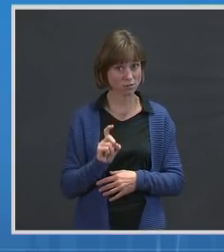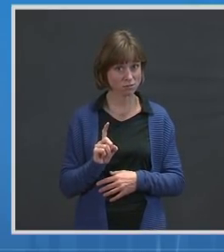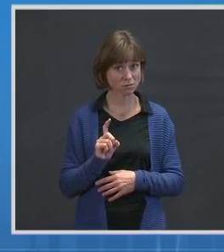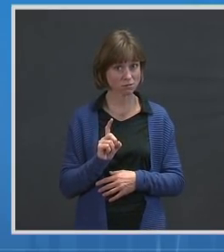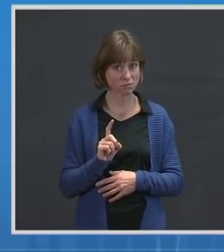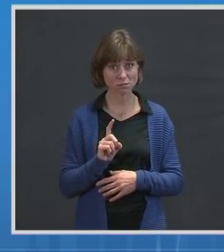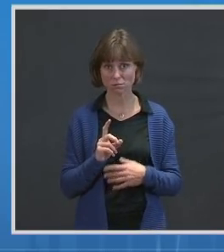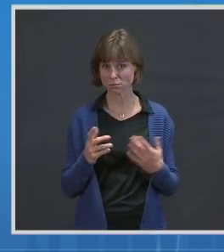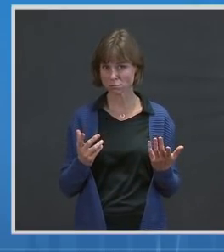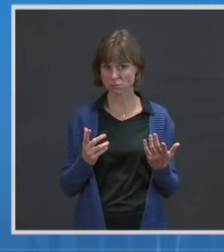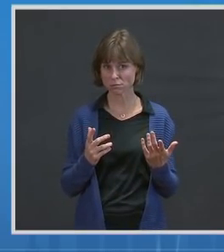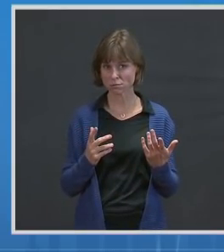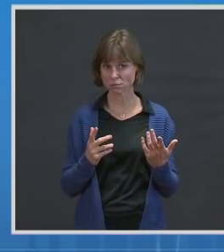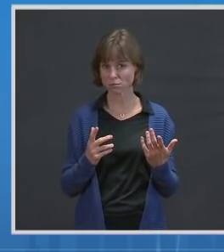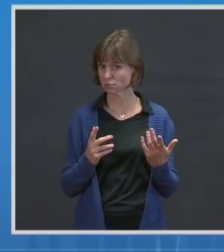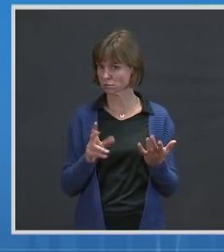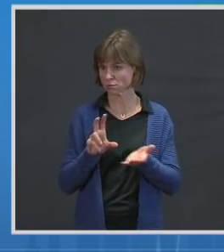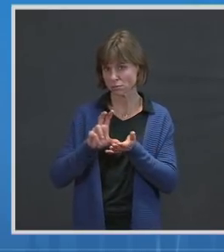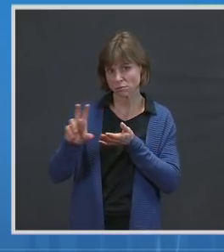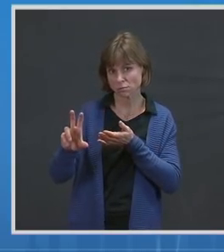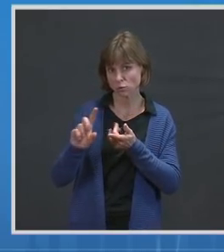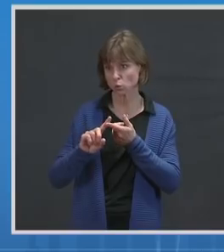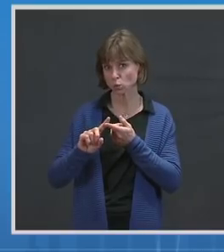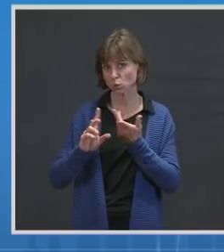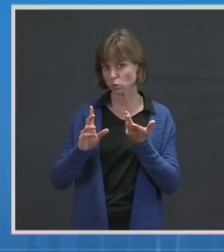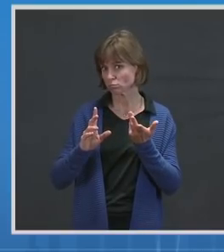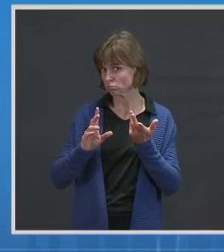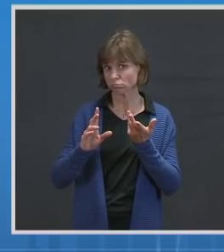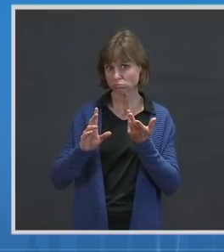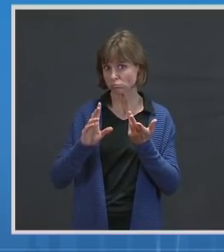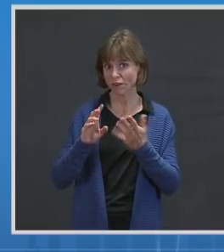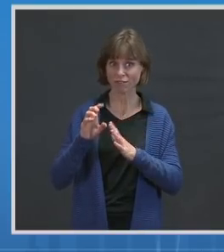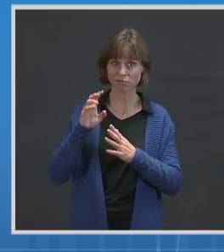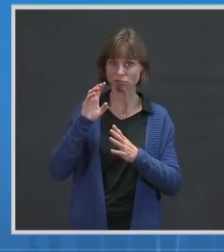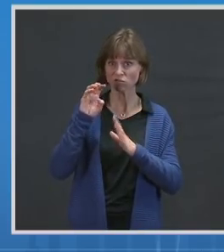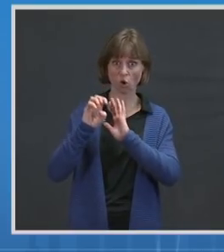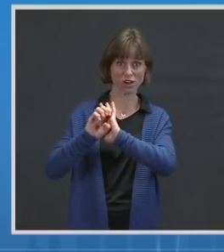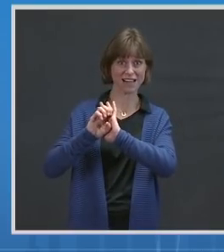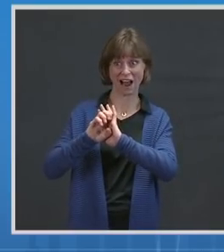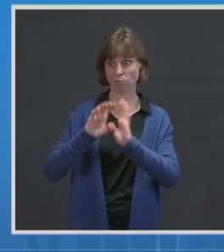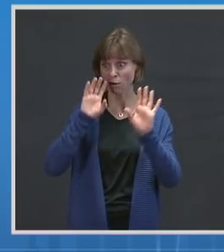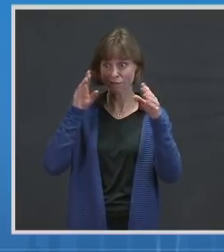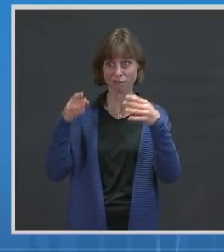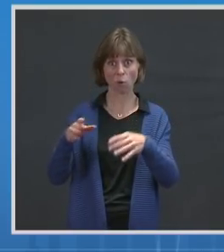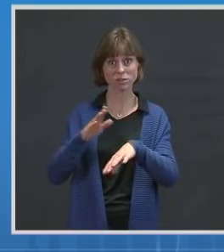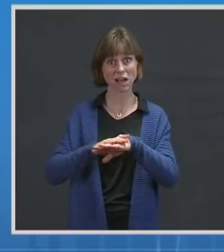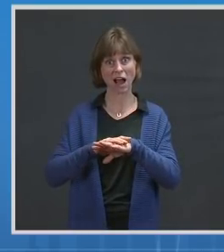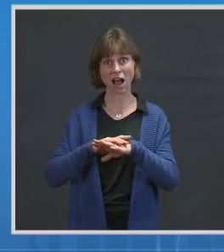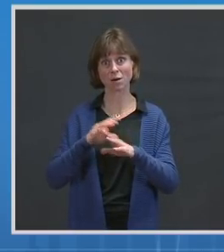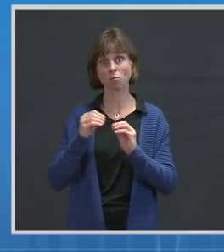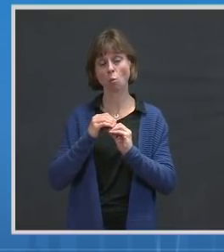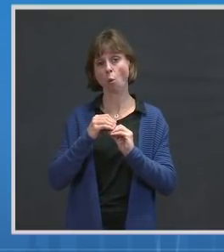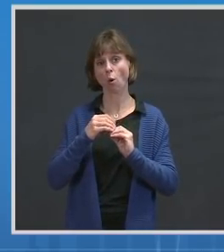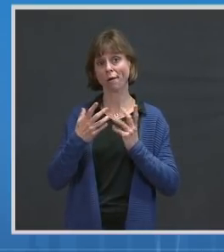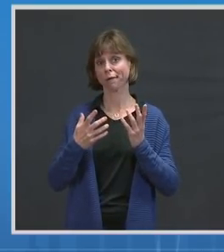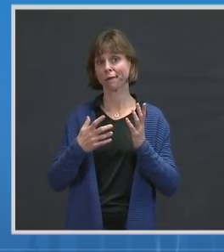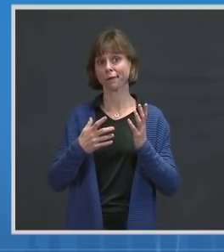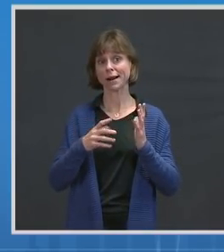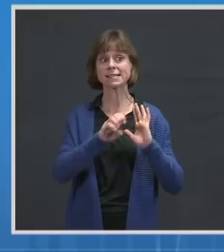will there be any focus on, for example, trying to get a more representative sampling across the country in all states,